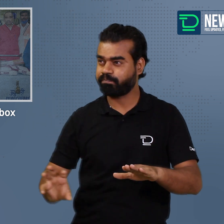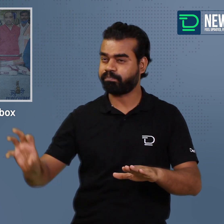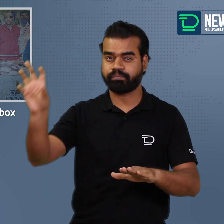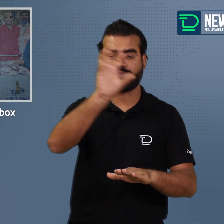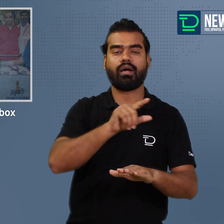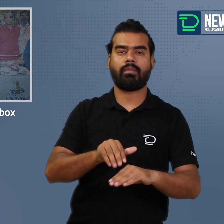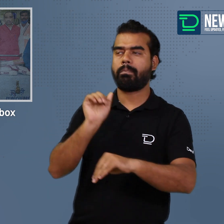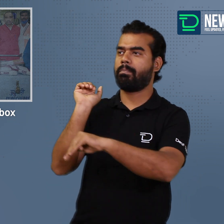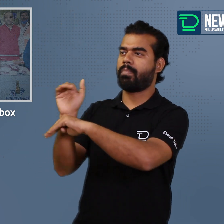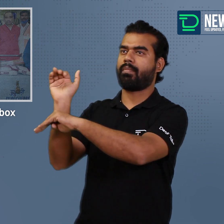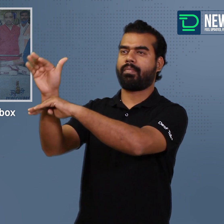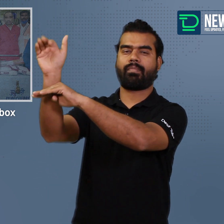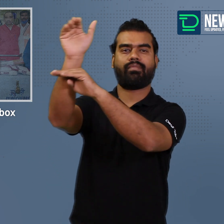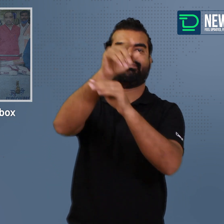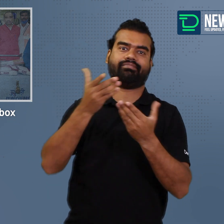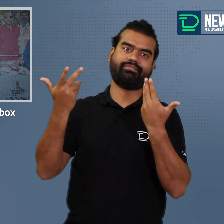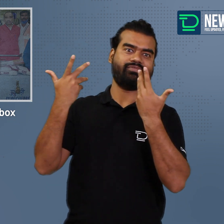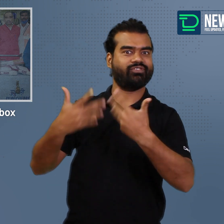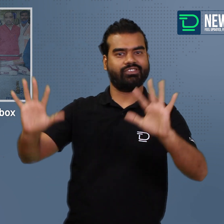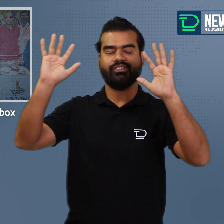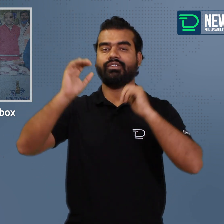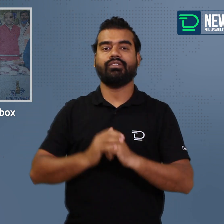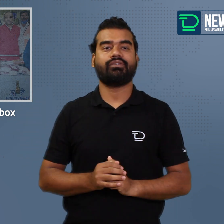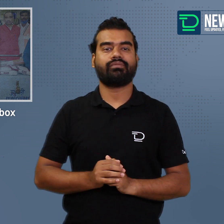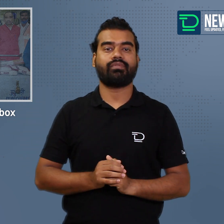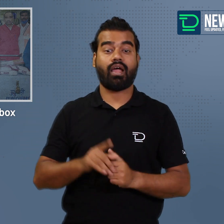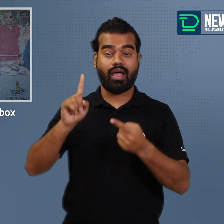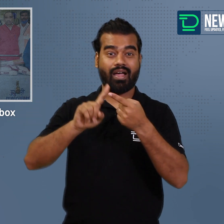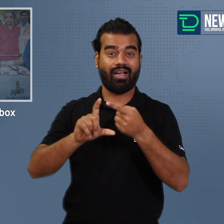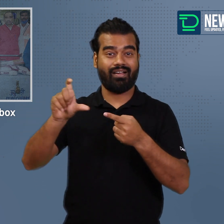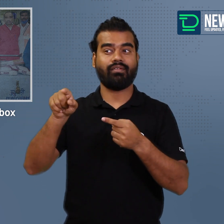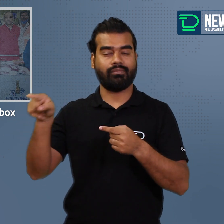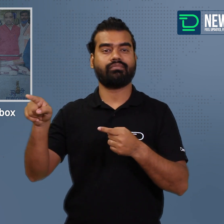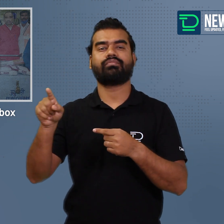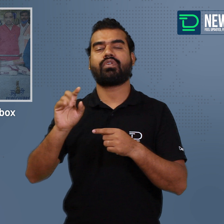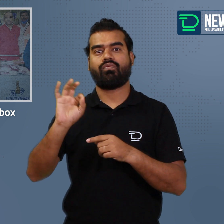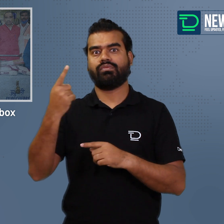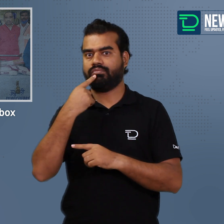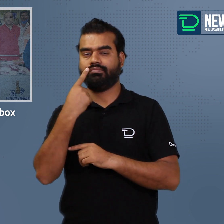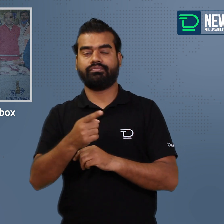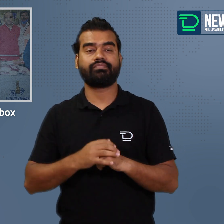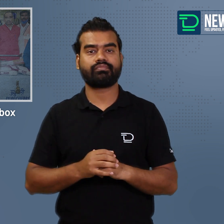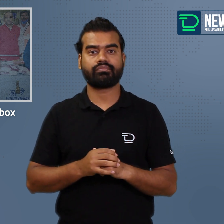for the presidential election were sent to all state assembly secretariats.